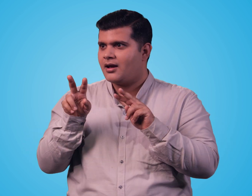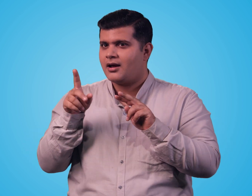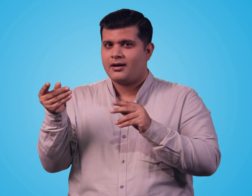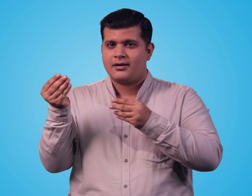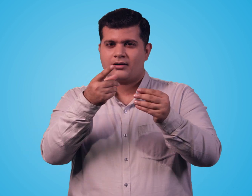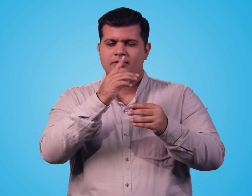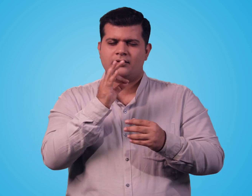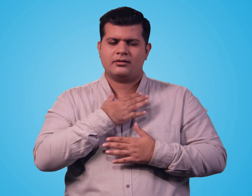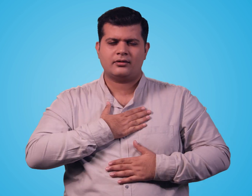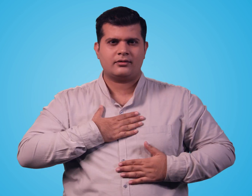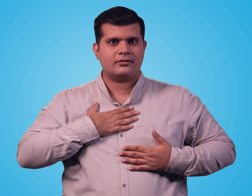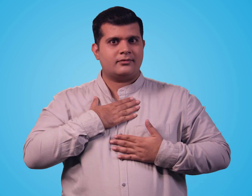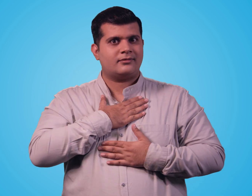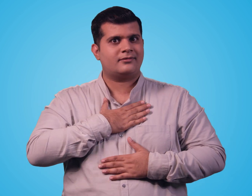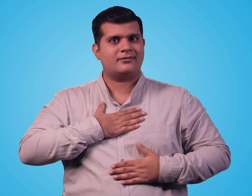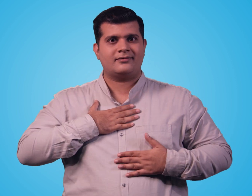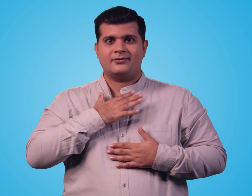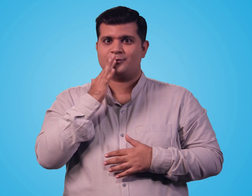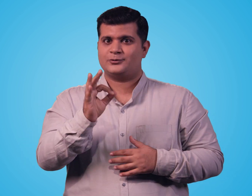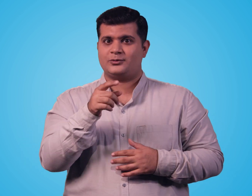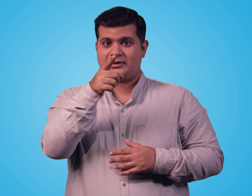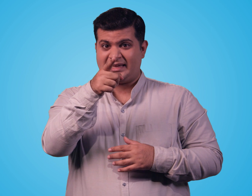You will surely enjoy the course!